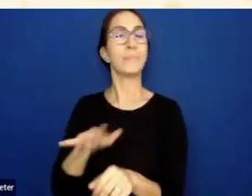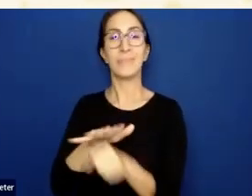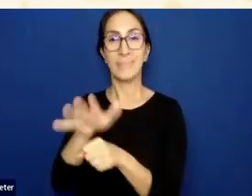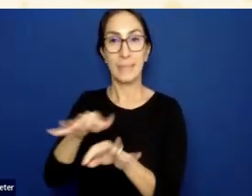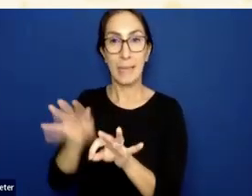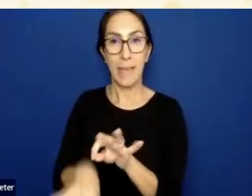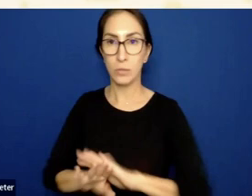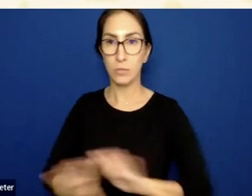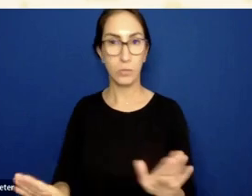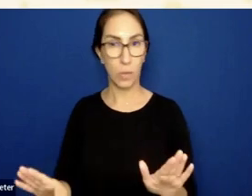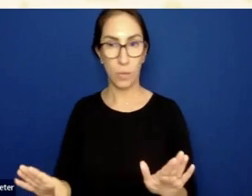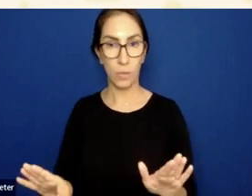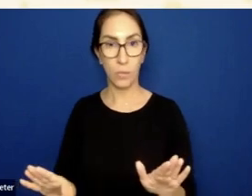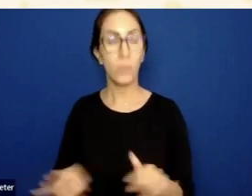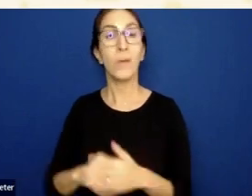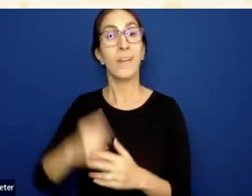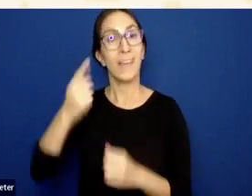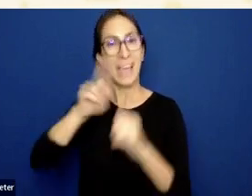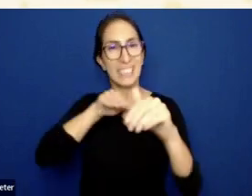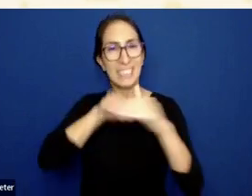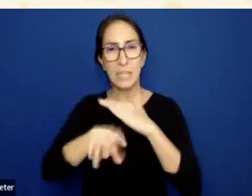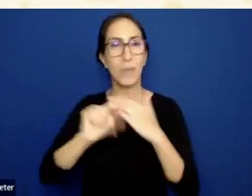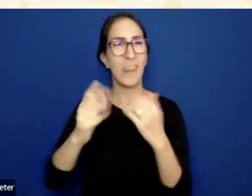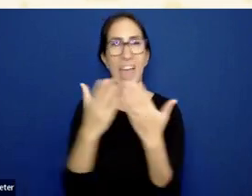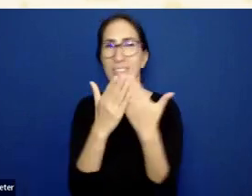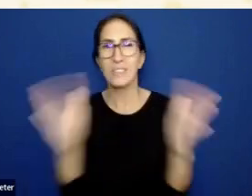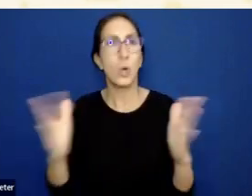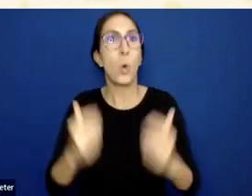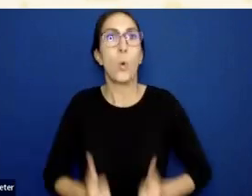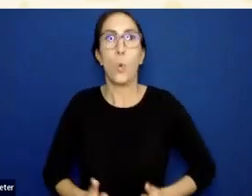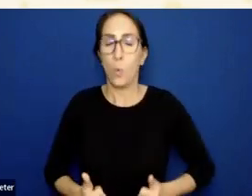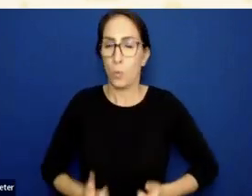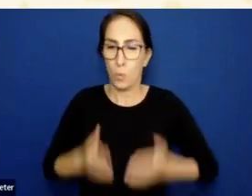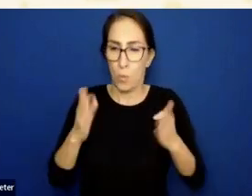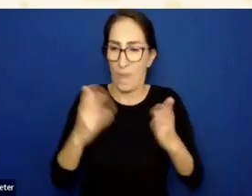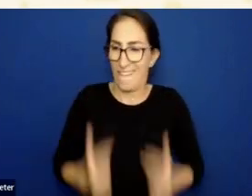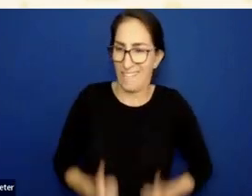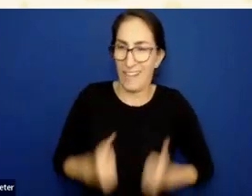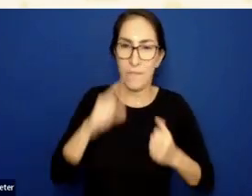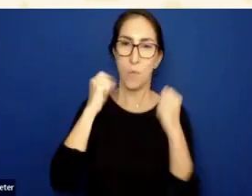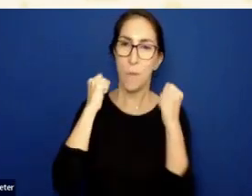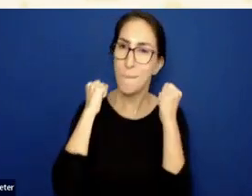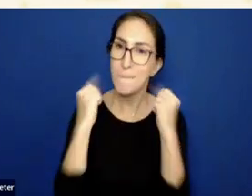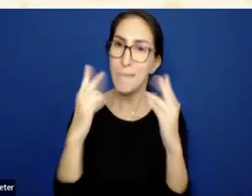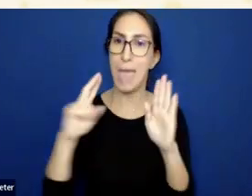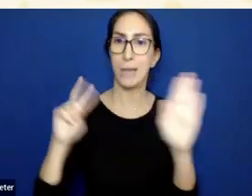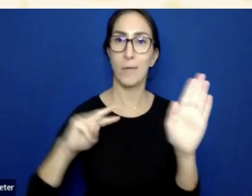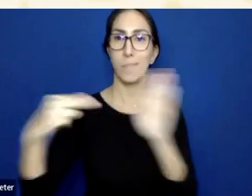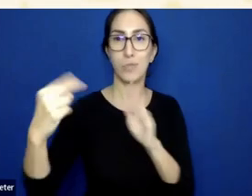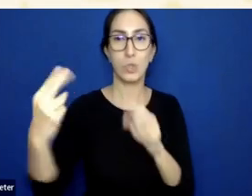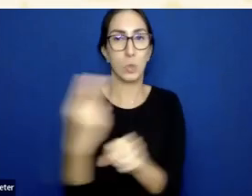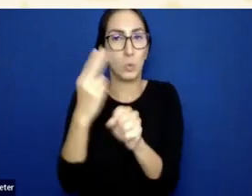Accessibility is a way of living for many users, so that's why it's important for us to understand that, OK?